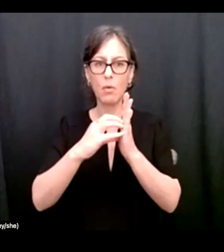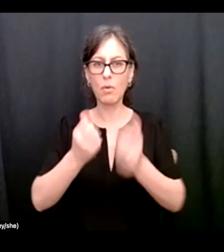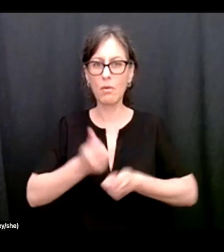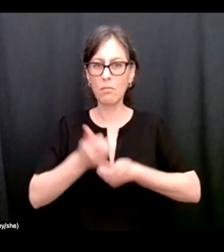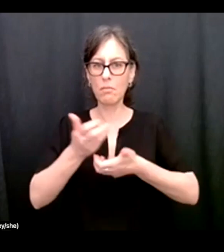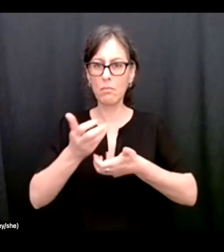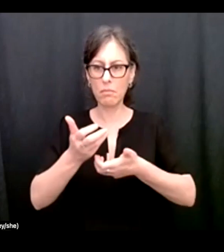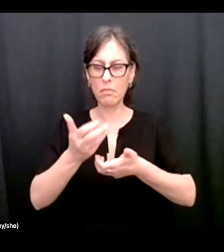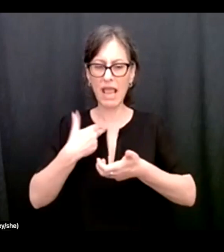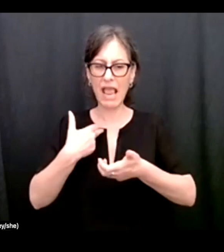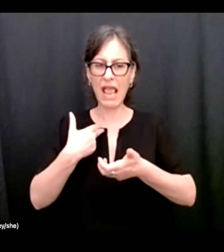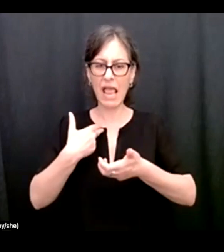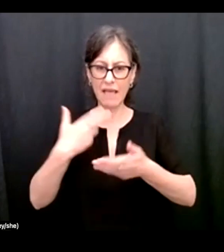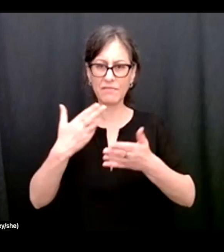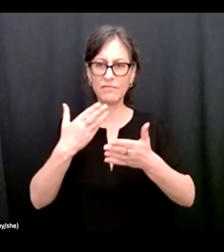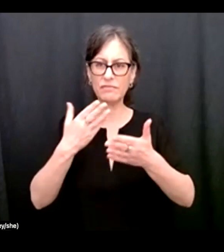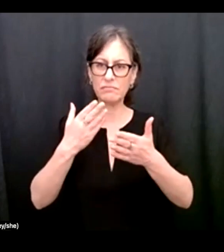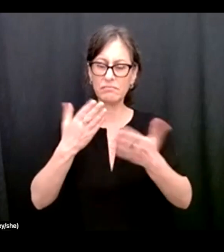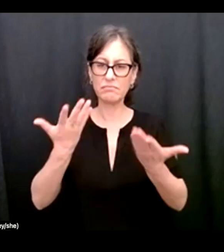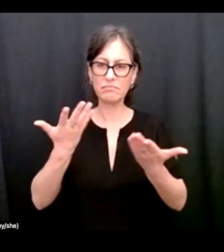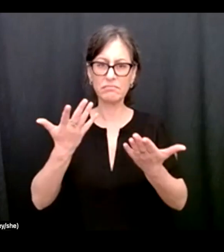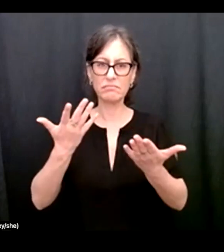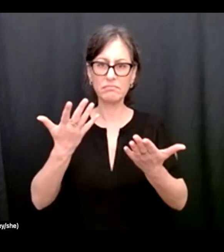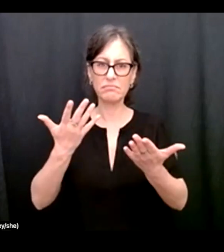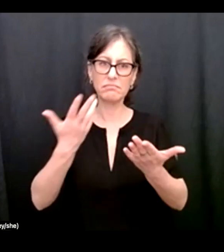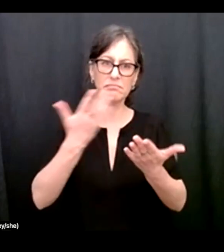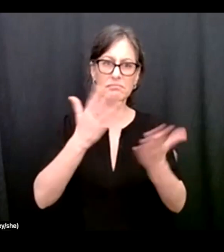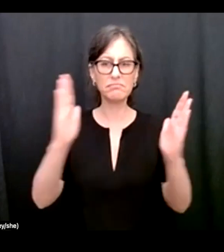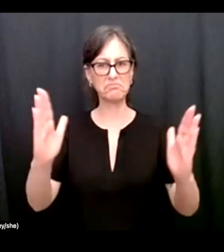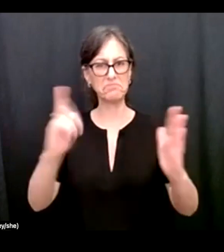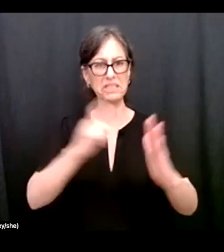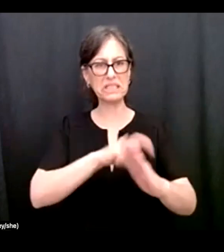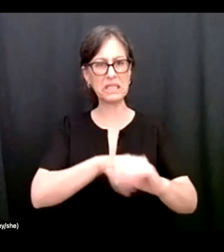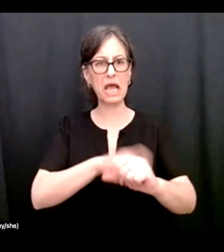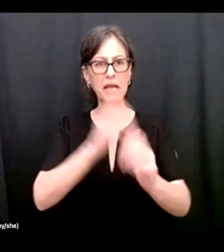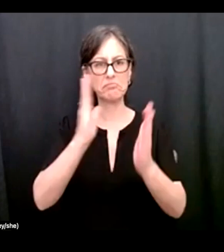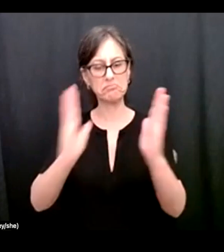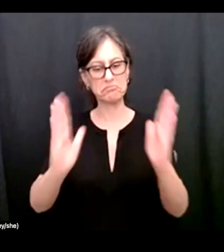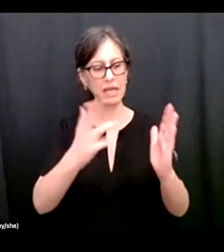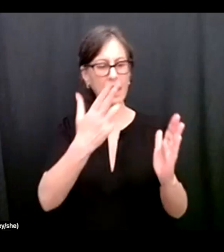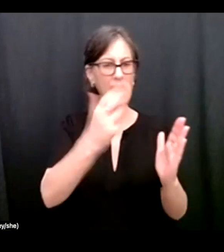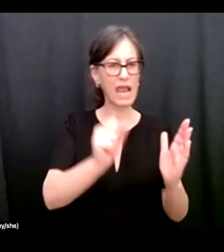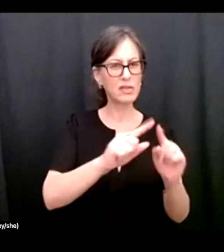there is that span of kind of high school and then, you know, like, it kind of seemingly